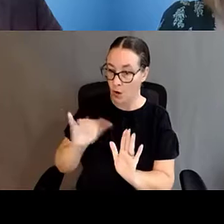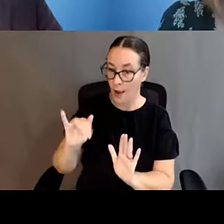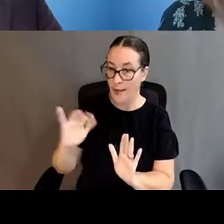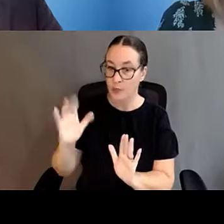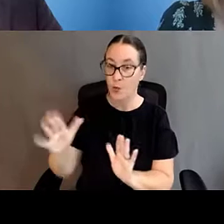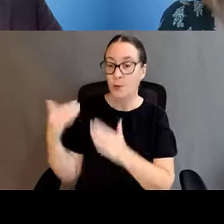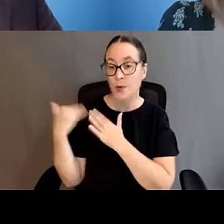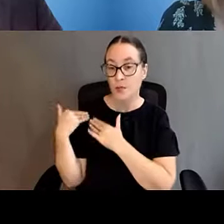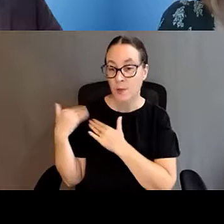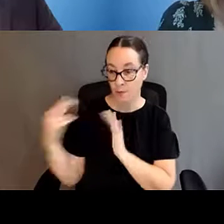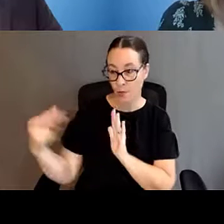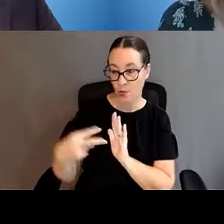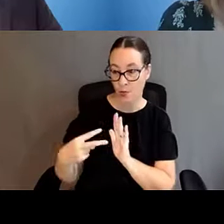so it really is a partnership there.